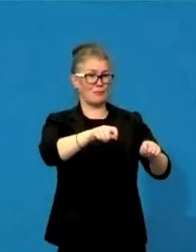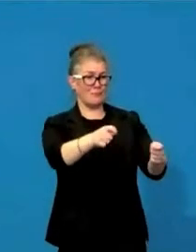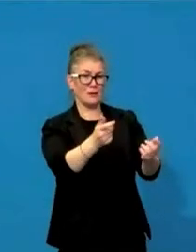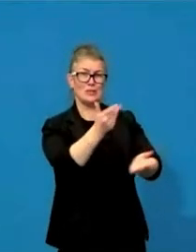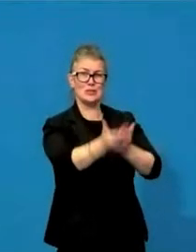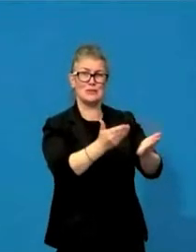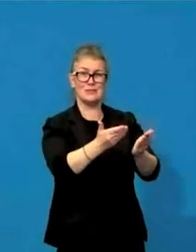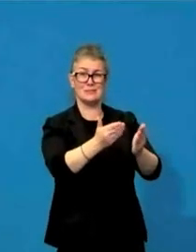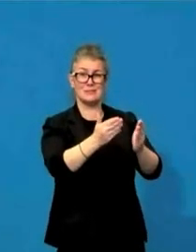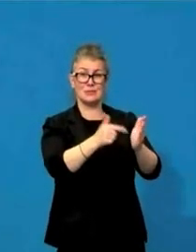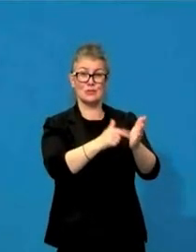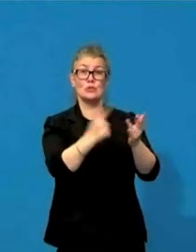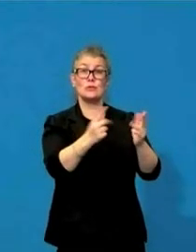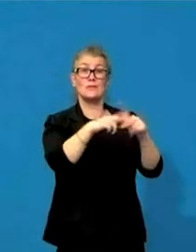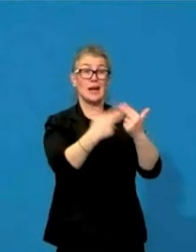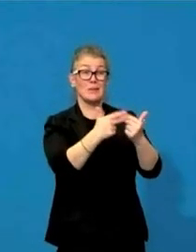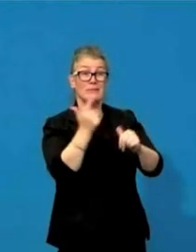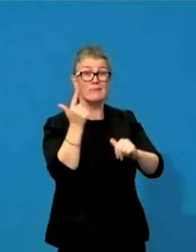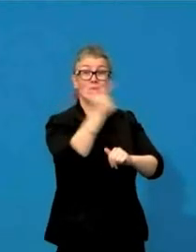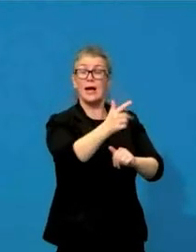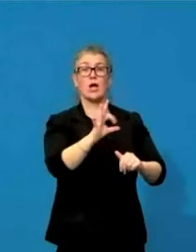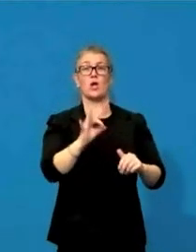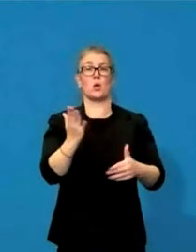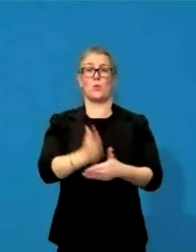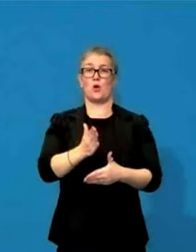is totally ineffective, and it's been proven to be totally ineffective forever.